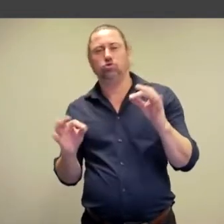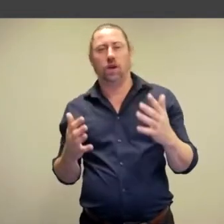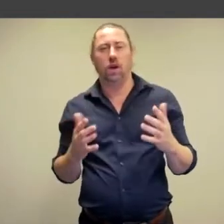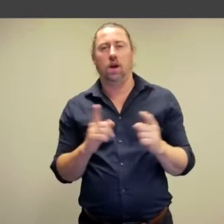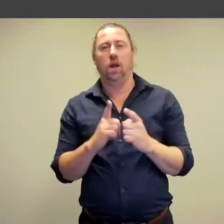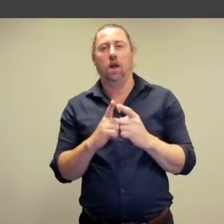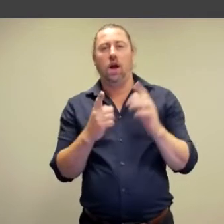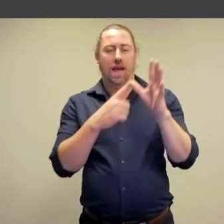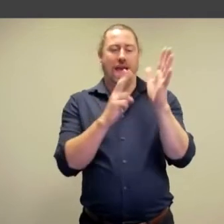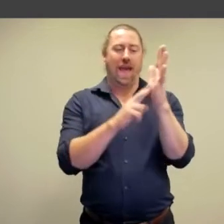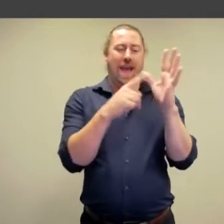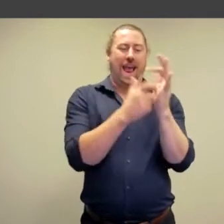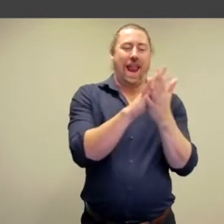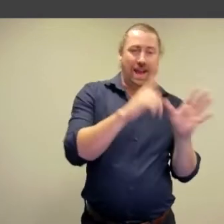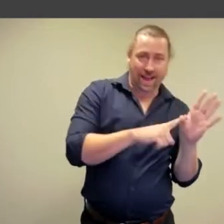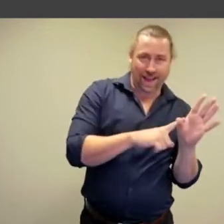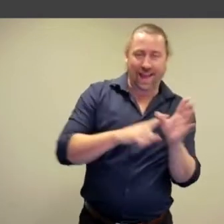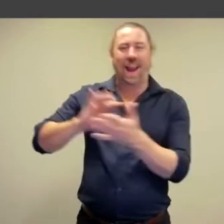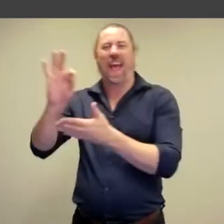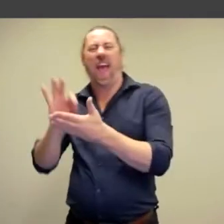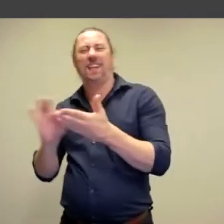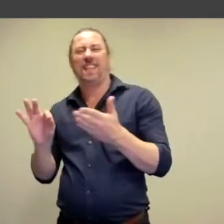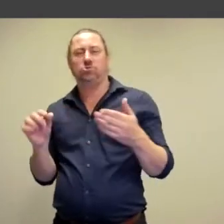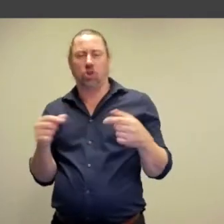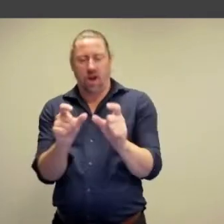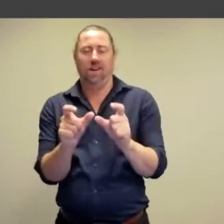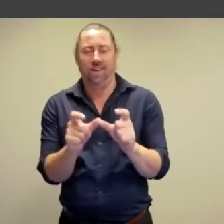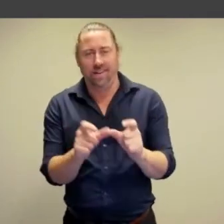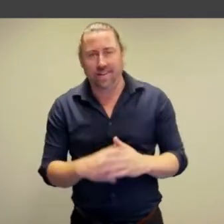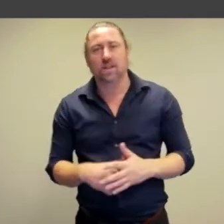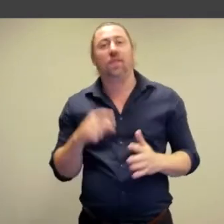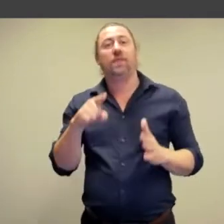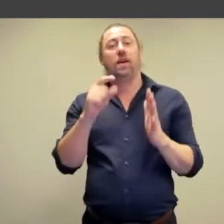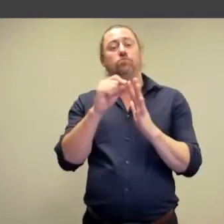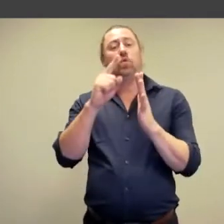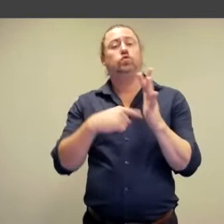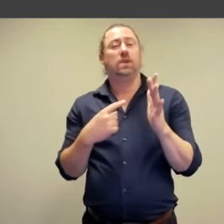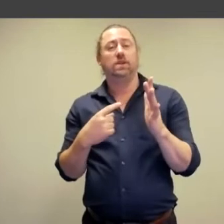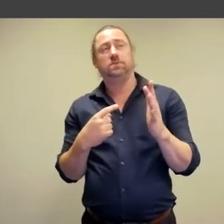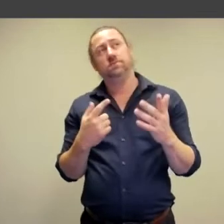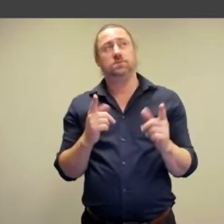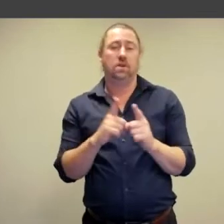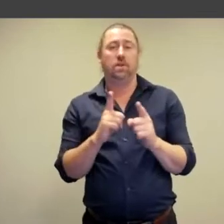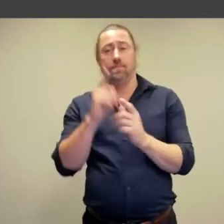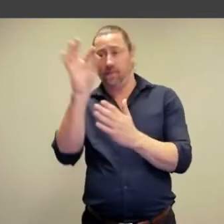anarchism and architecture and these projects sit somewhere between